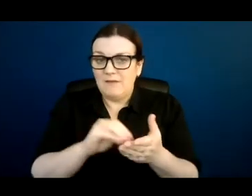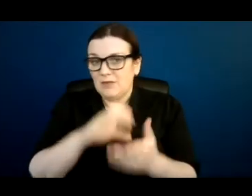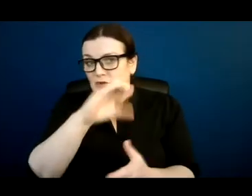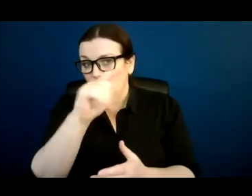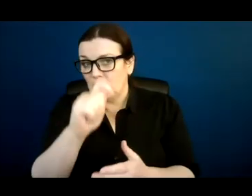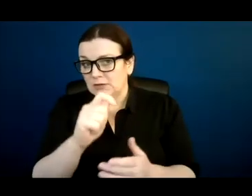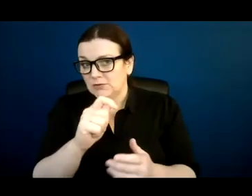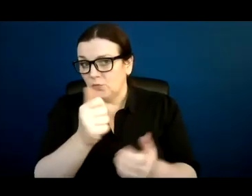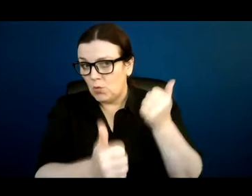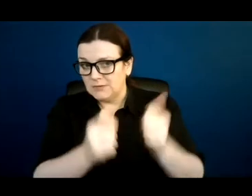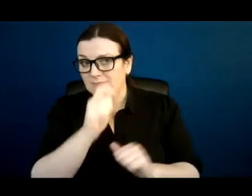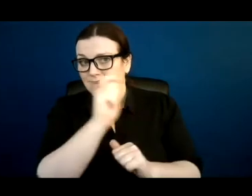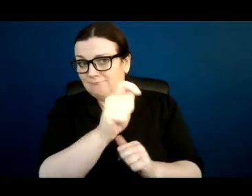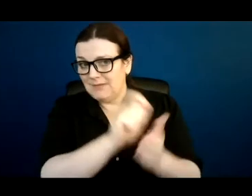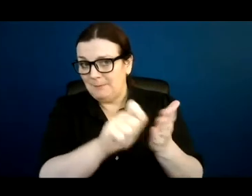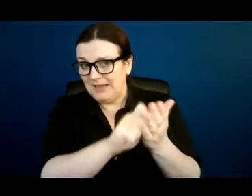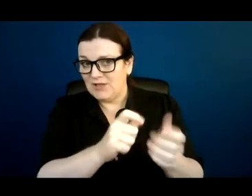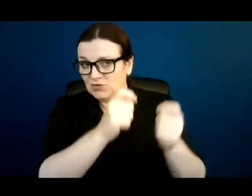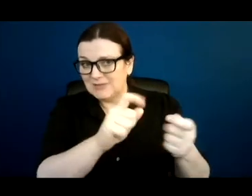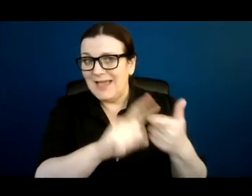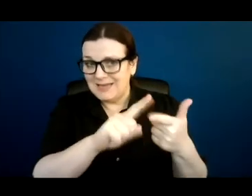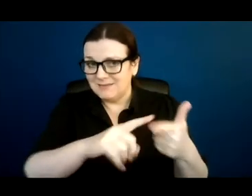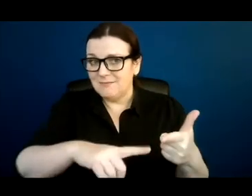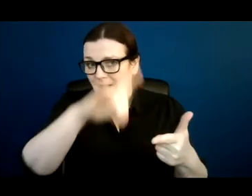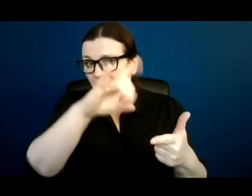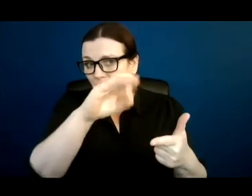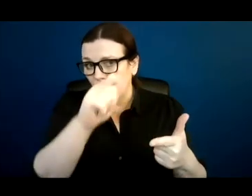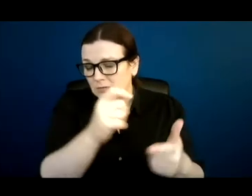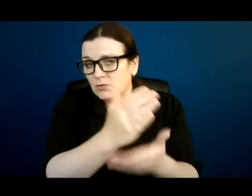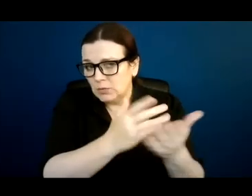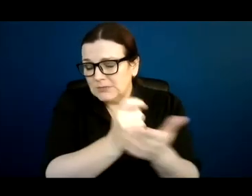From early out the Law Society established a mental health law and capacity taskforce, which